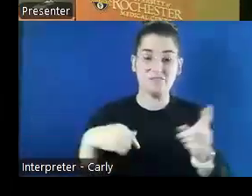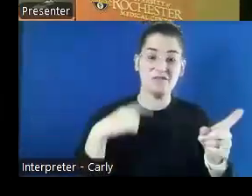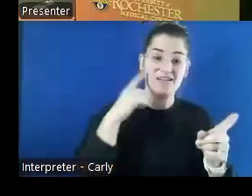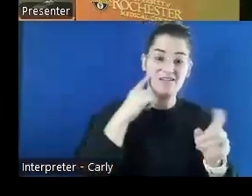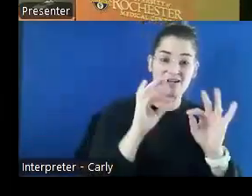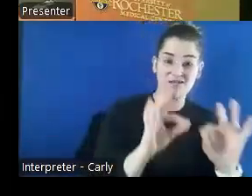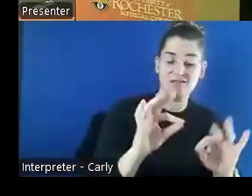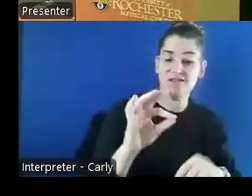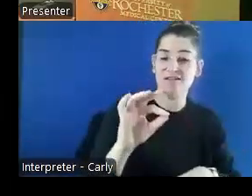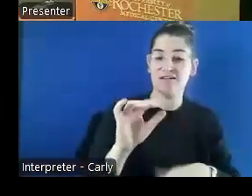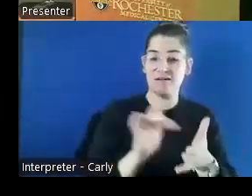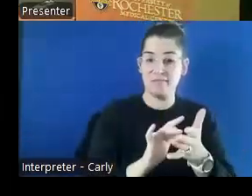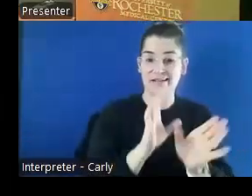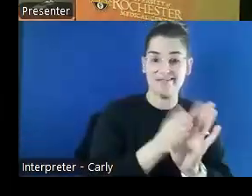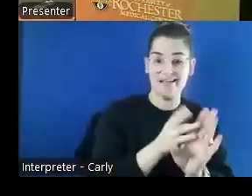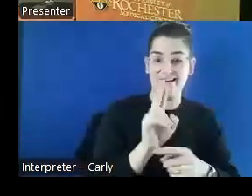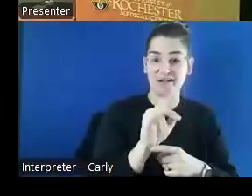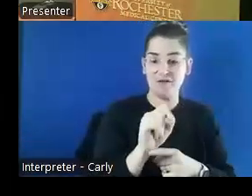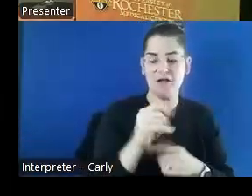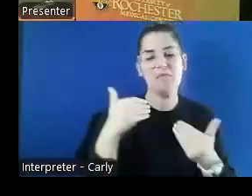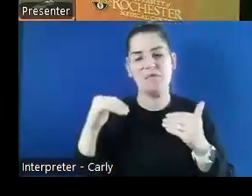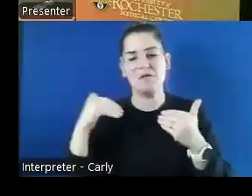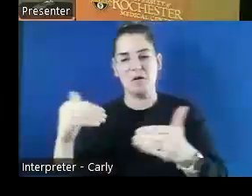psych unit wouldn't it be great if we had one we in fact have some people who were dual boarded in